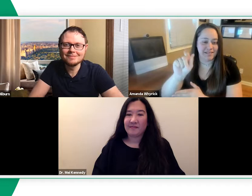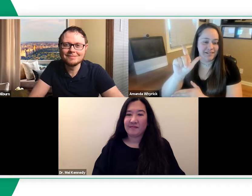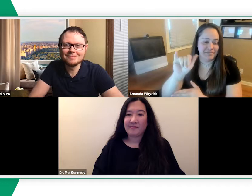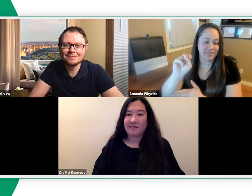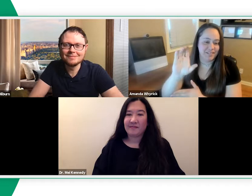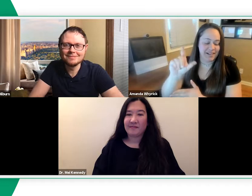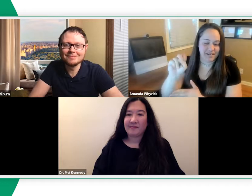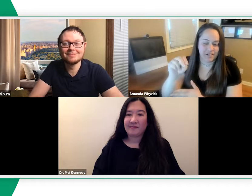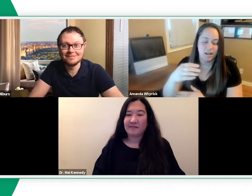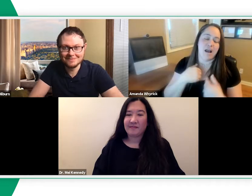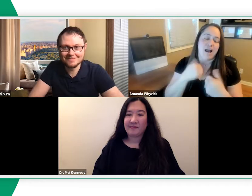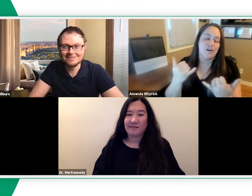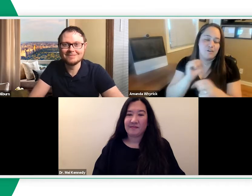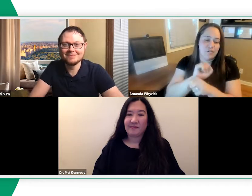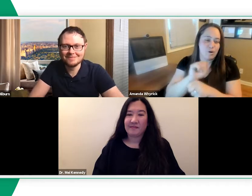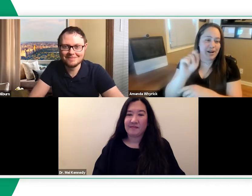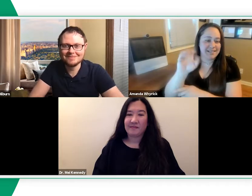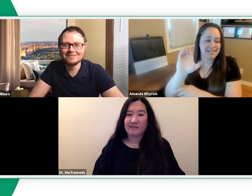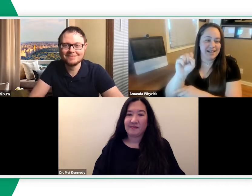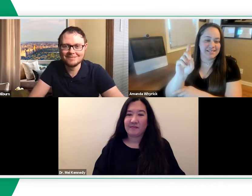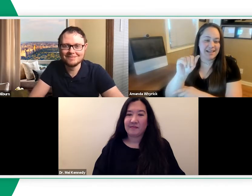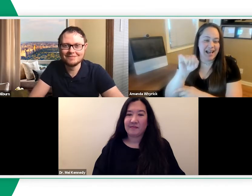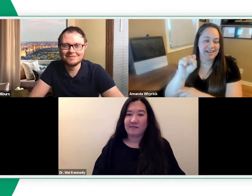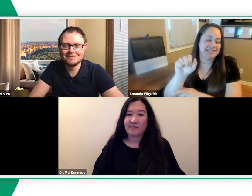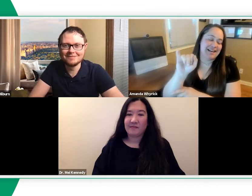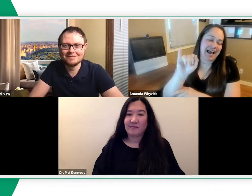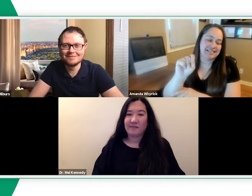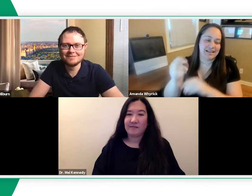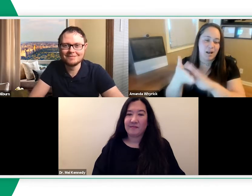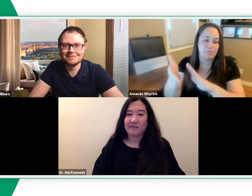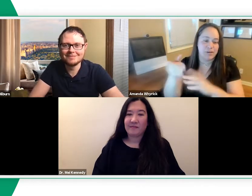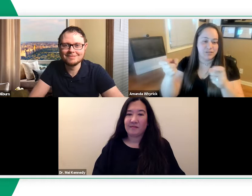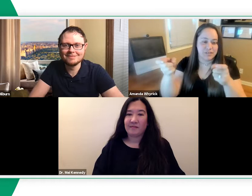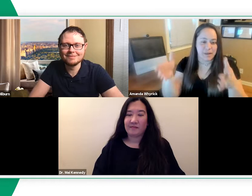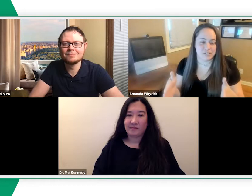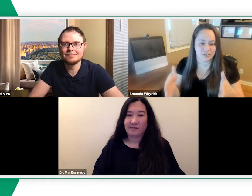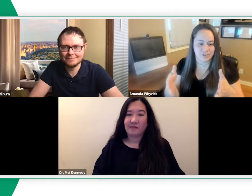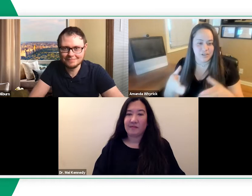I currently work at CSD as an IT Operations Manager. And I've been with CSD for almost